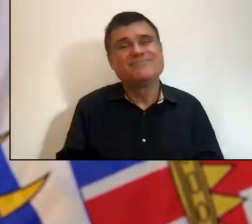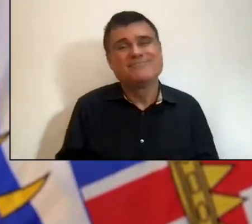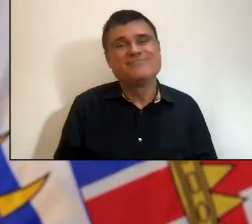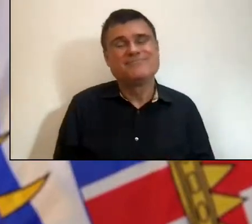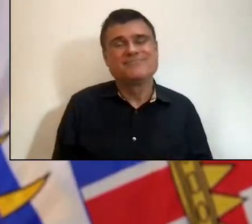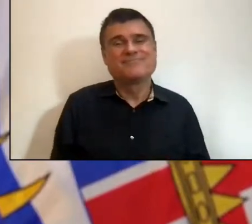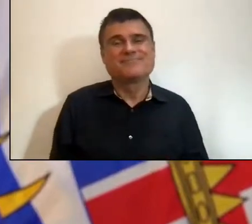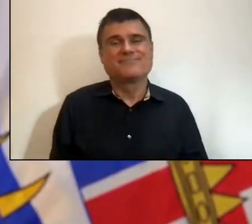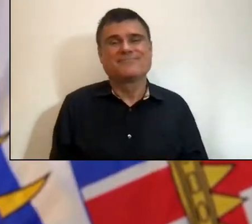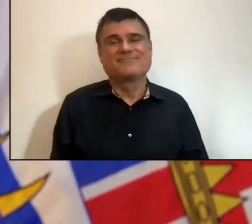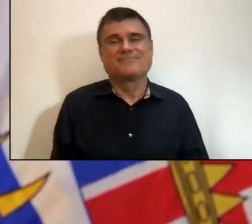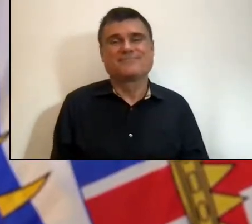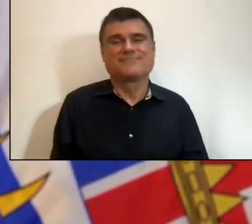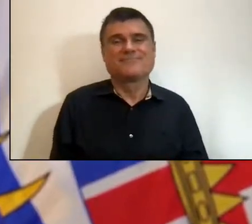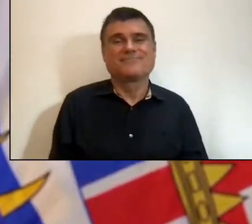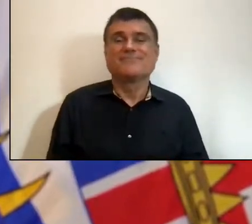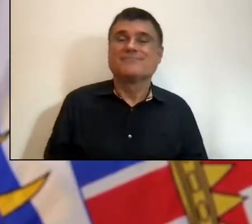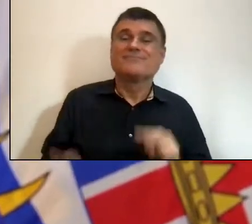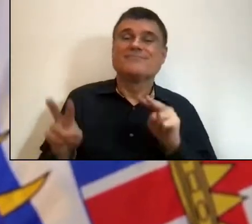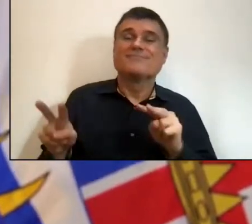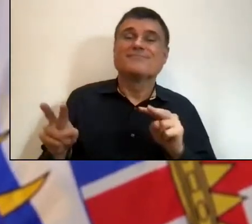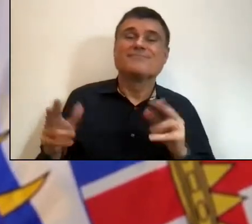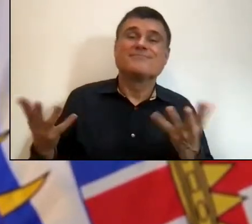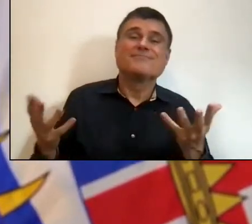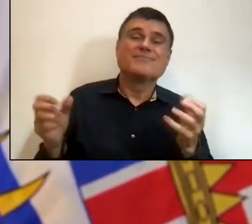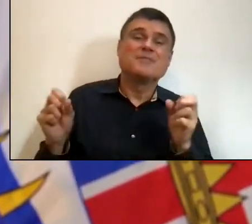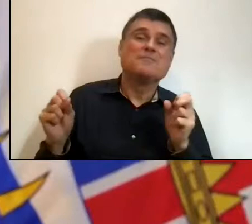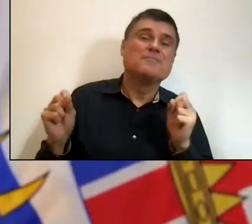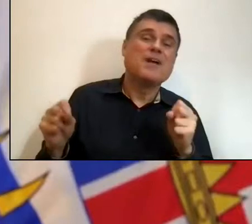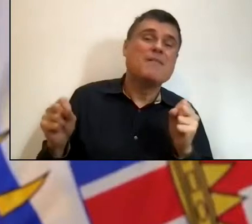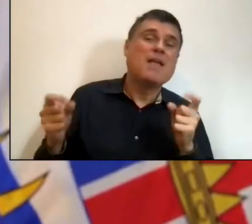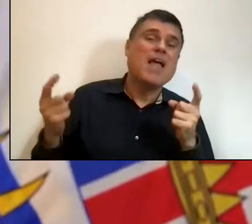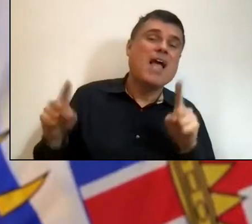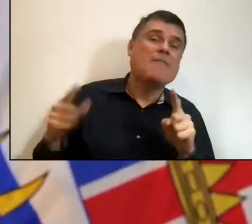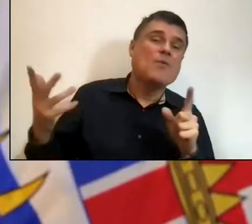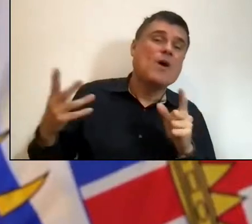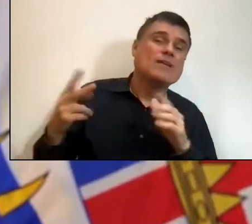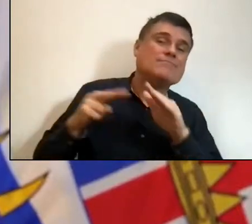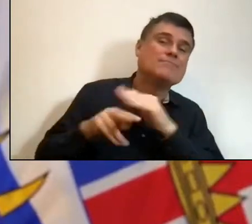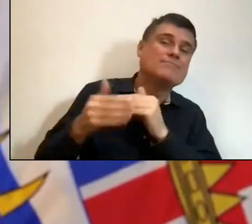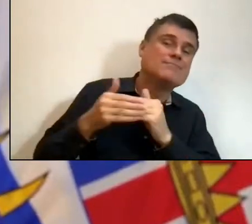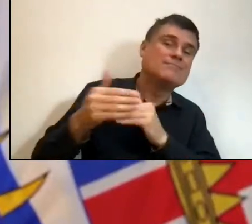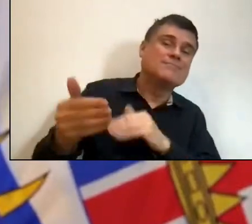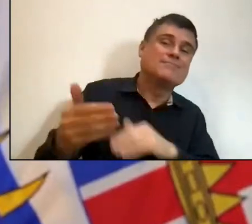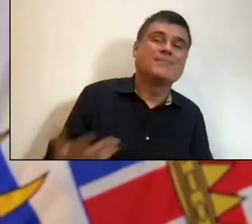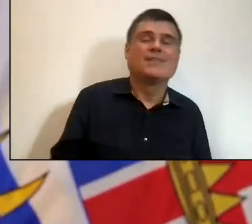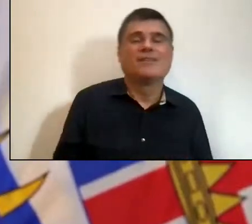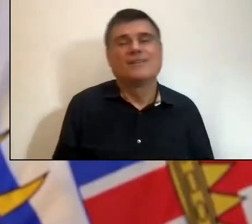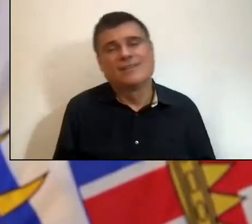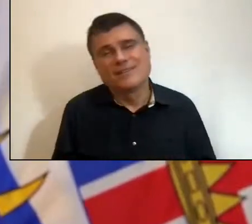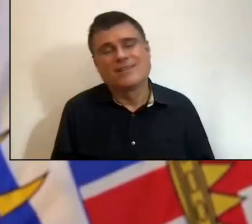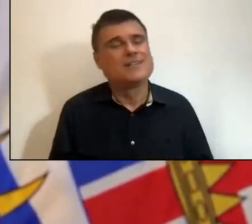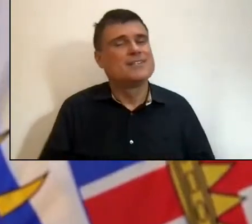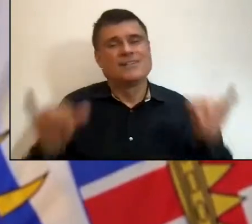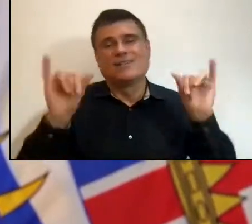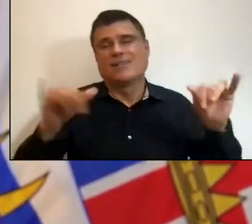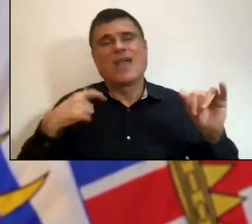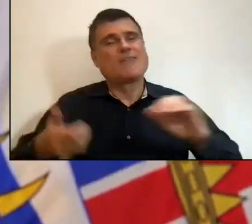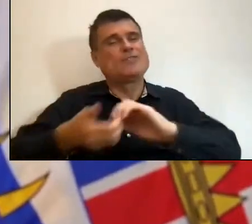happen. So we need to all come together now. Yes, it's discouraging. Yes, we need a break.